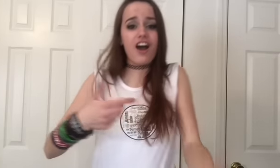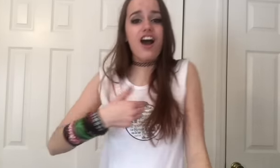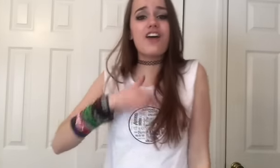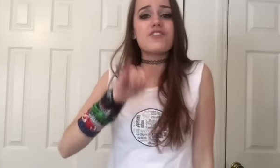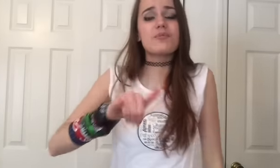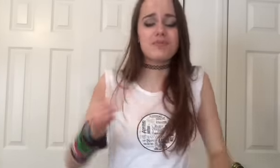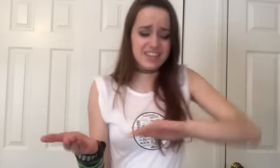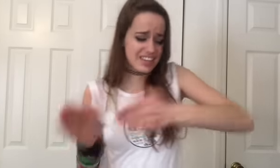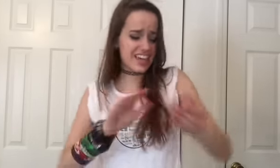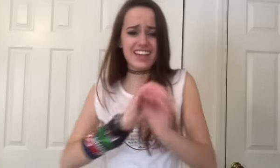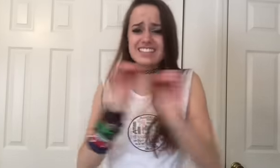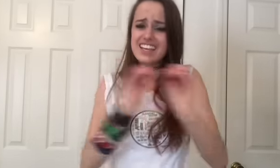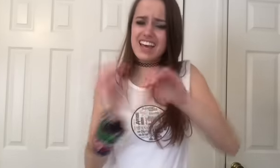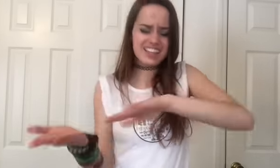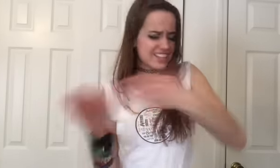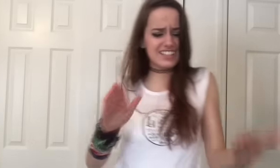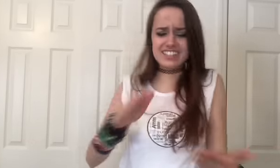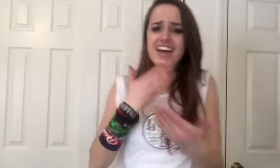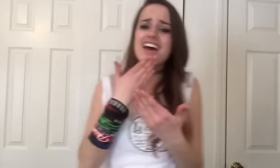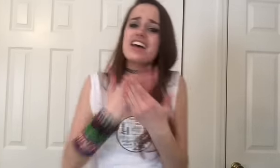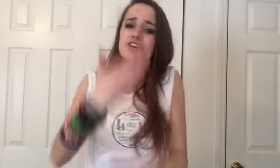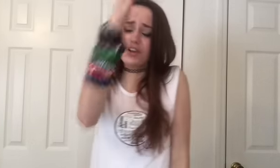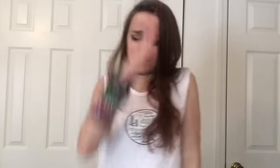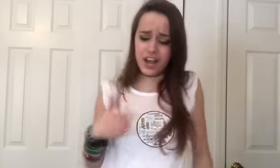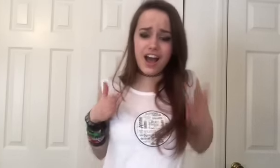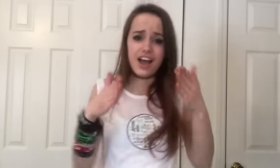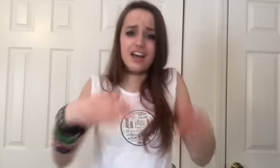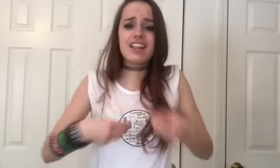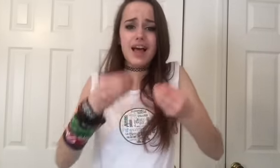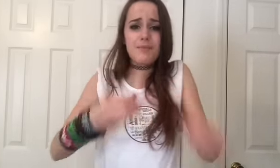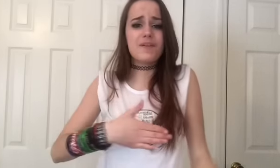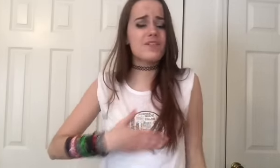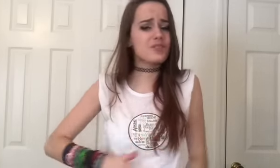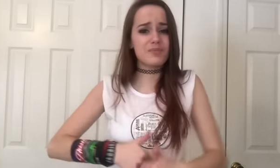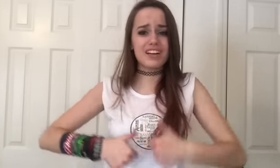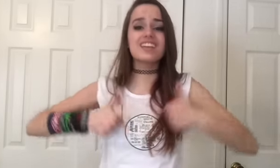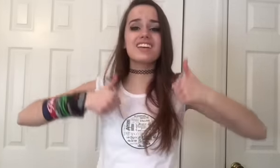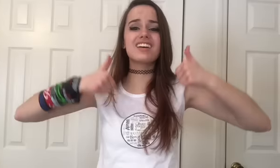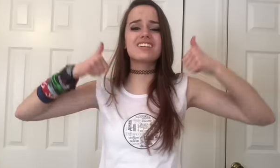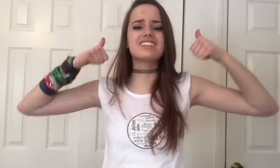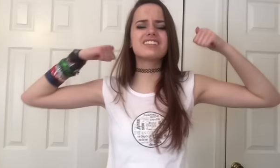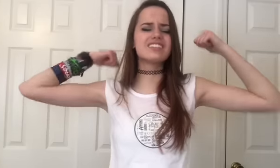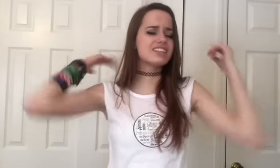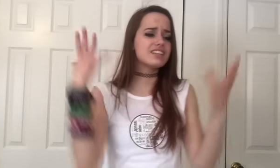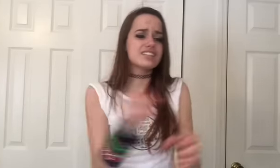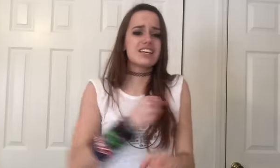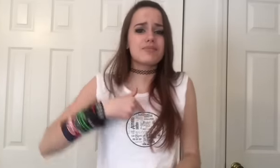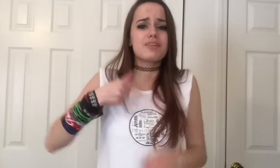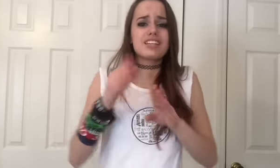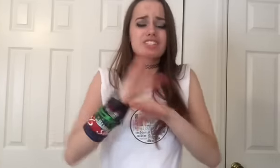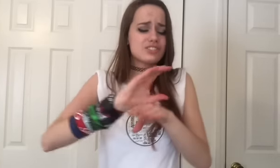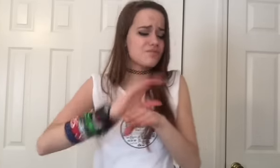offer me that deathless death oh good God, let me give you my life take me to church